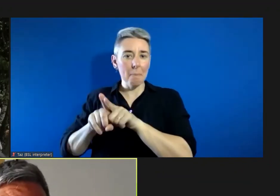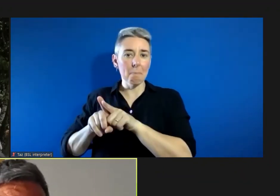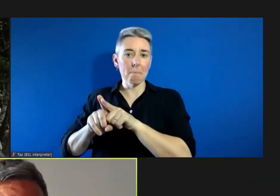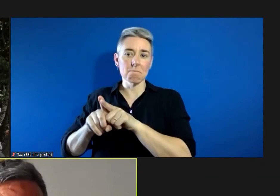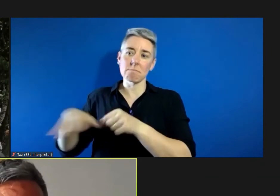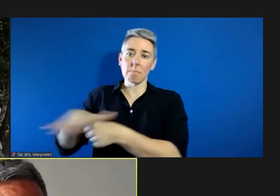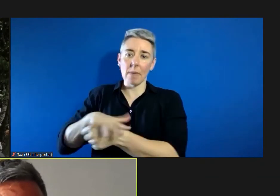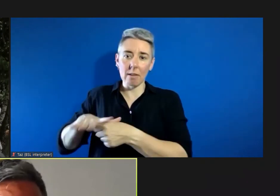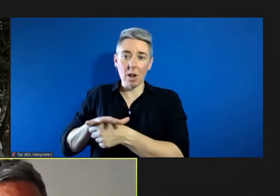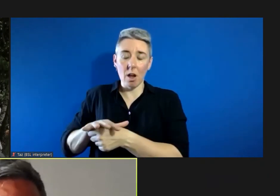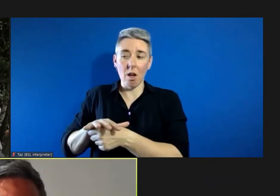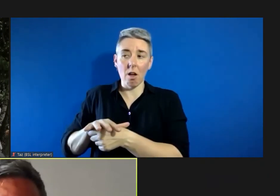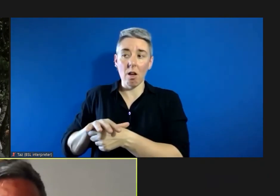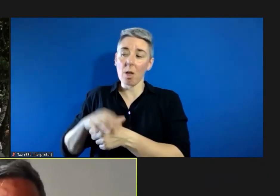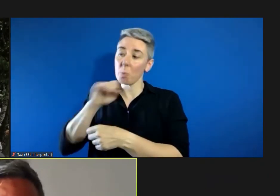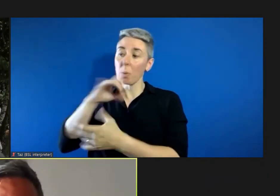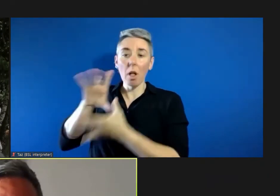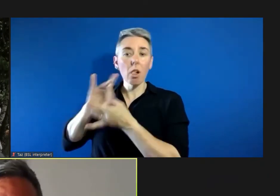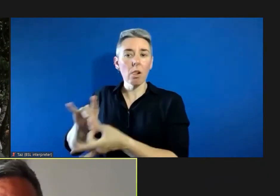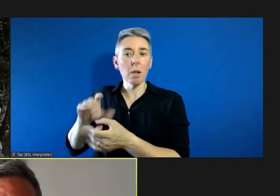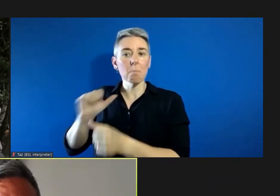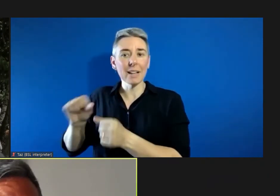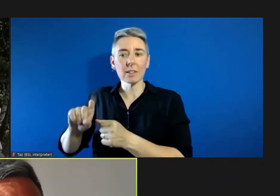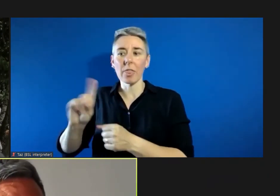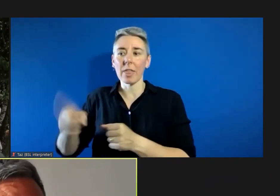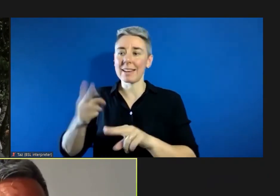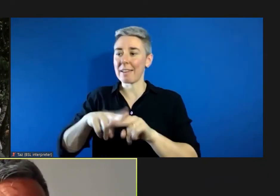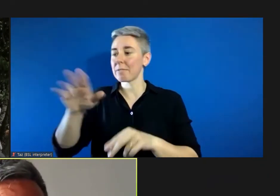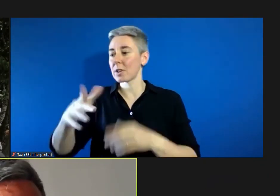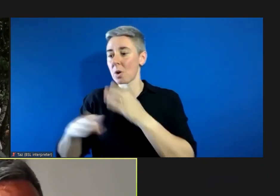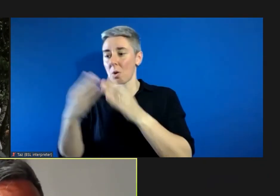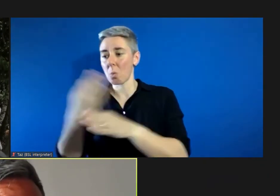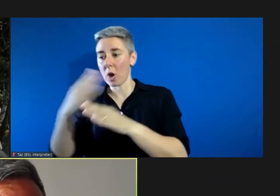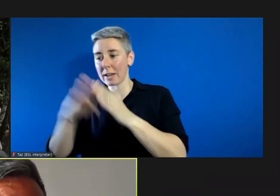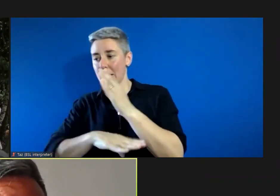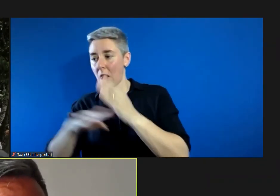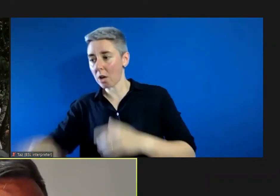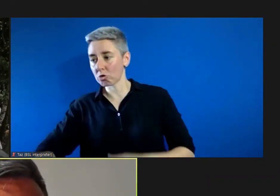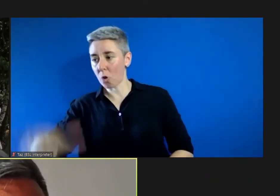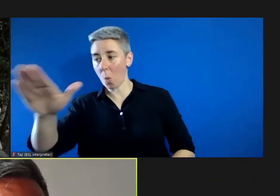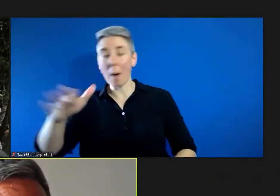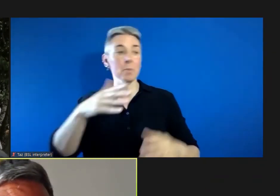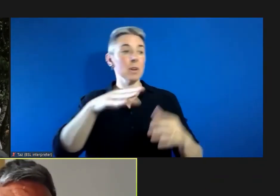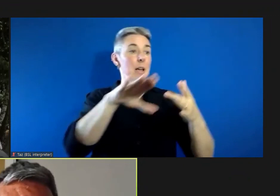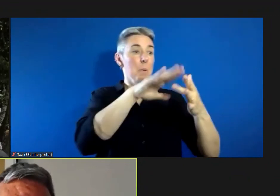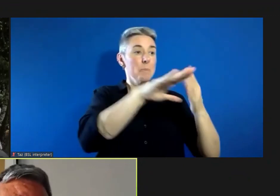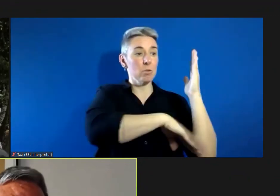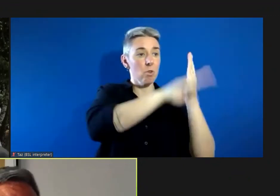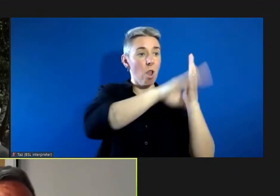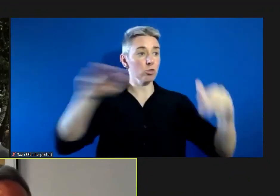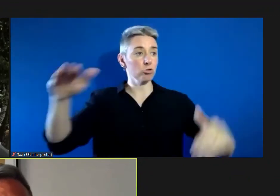it seems to me that diversity universities is a very middle class phenomenon. So class